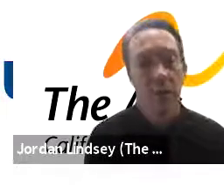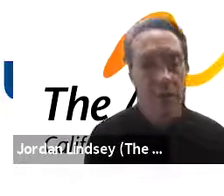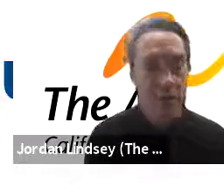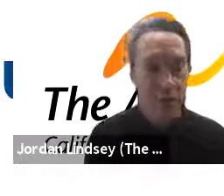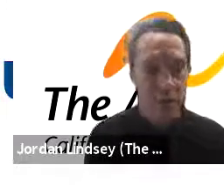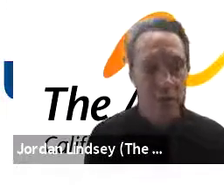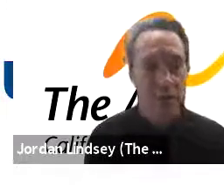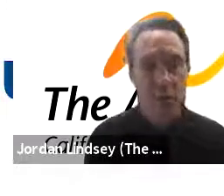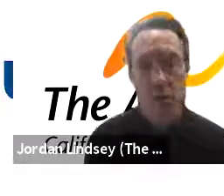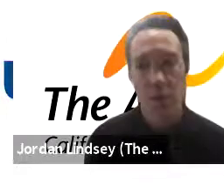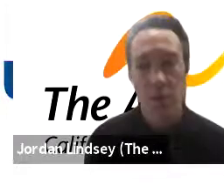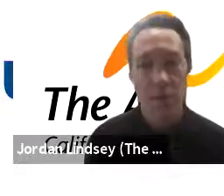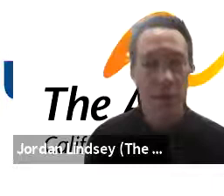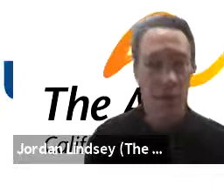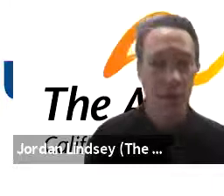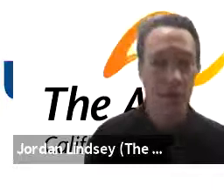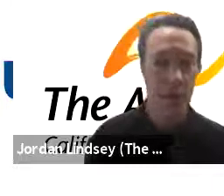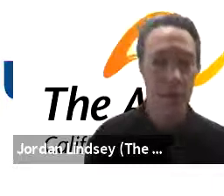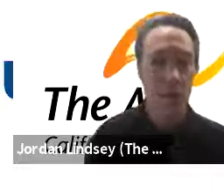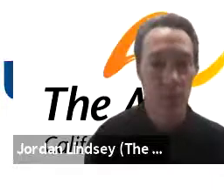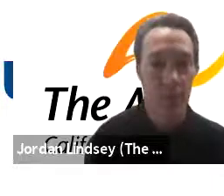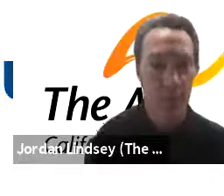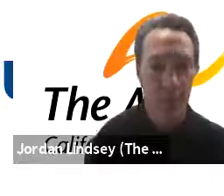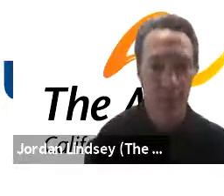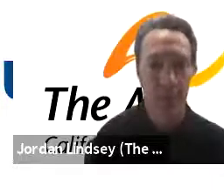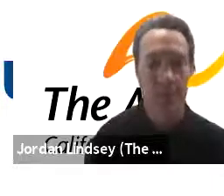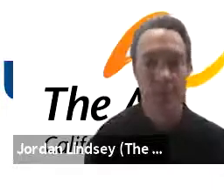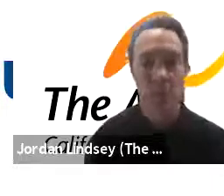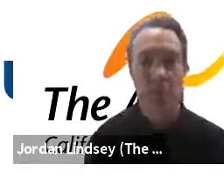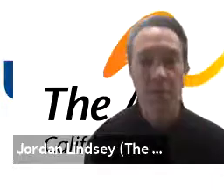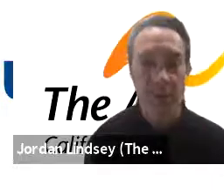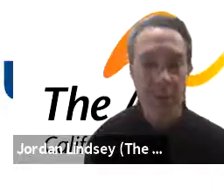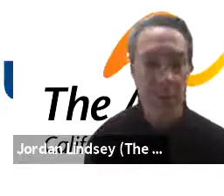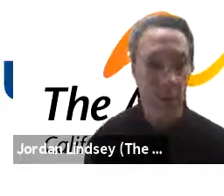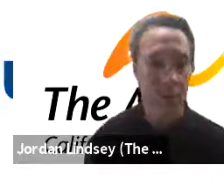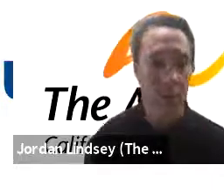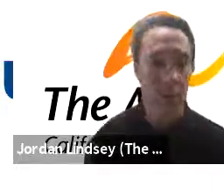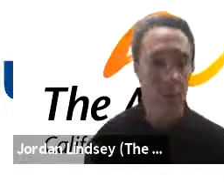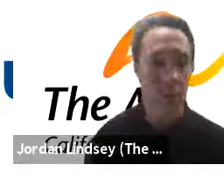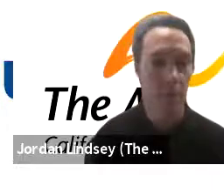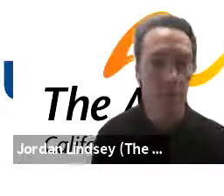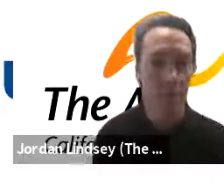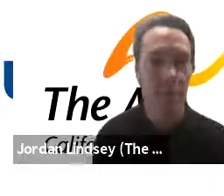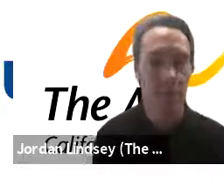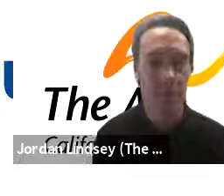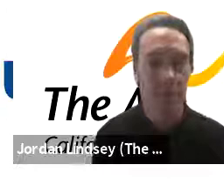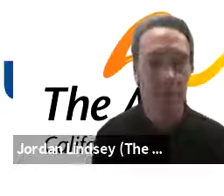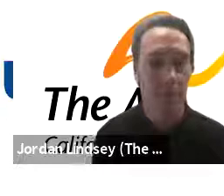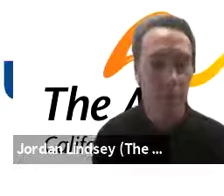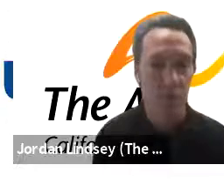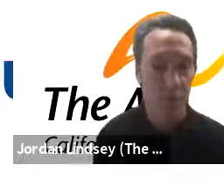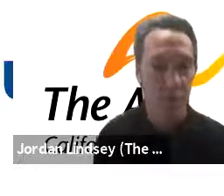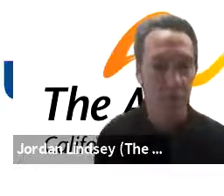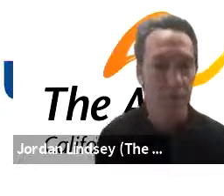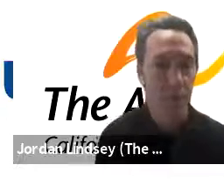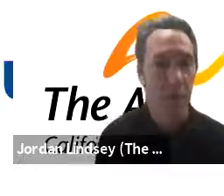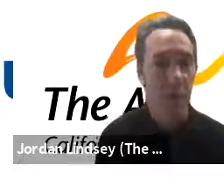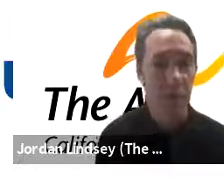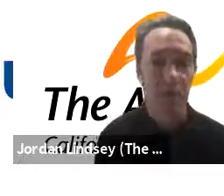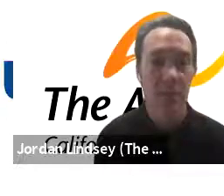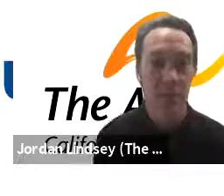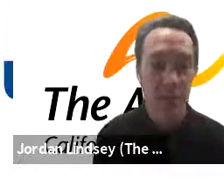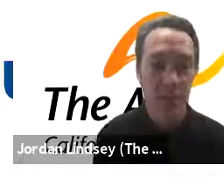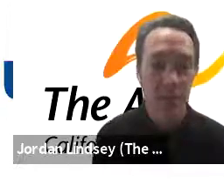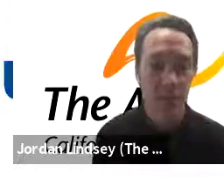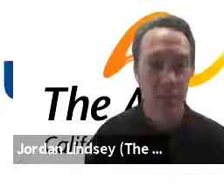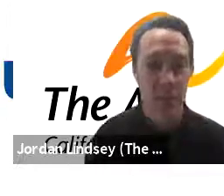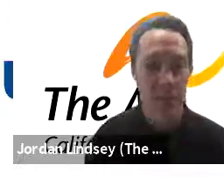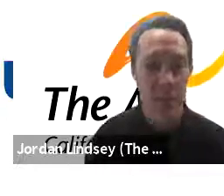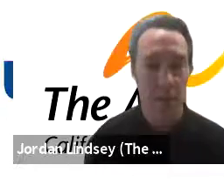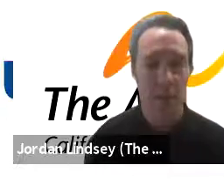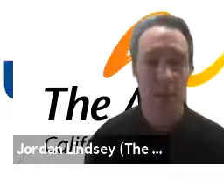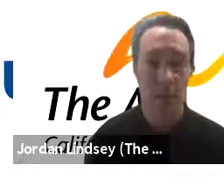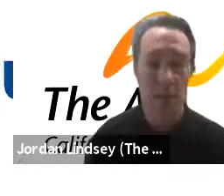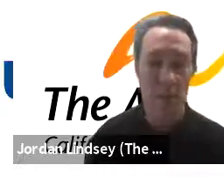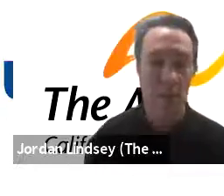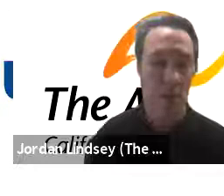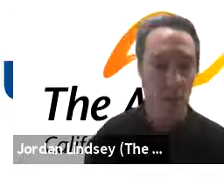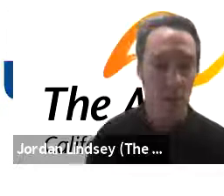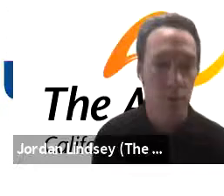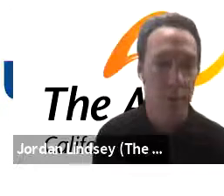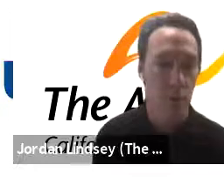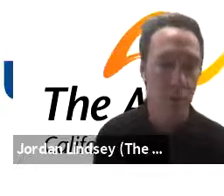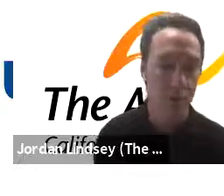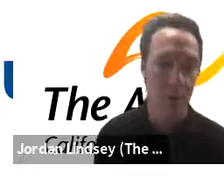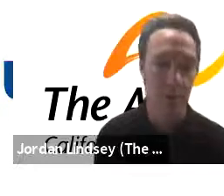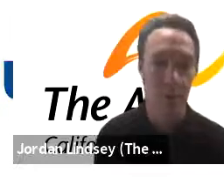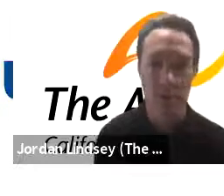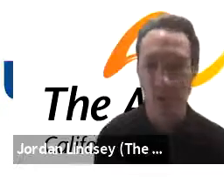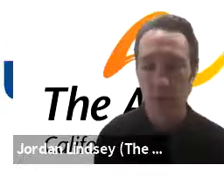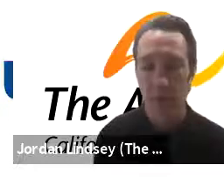Jordan Lindsey (The Arc CA): Alternative services can also apply to developing written materials using plain language that can be readily understood by consumers and delivering services in a manner accommodating the cultural and linguistic needs of the consumer.